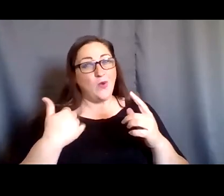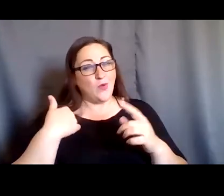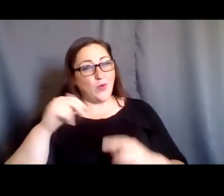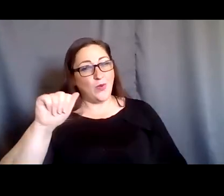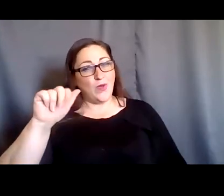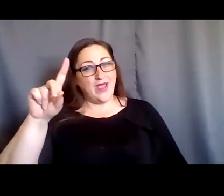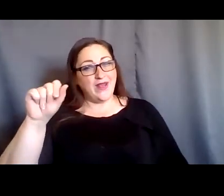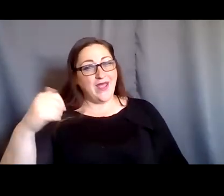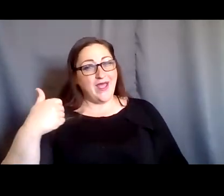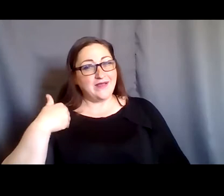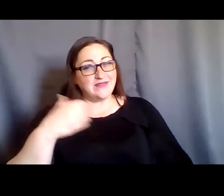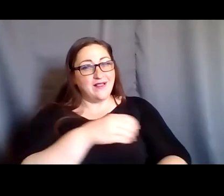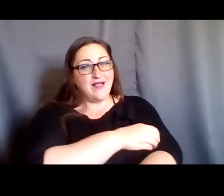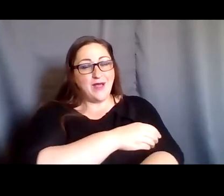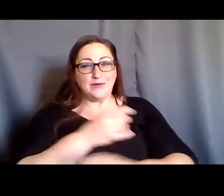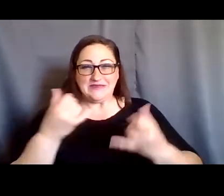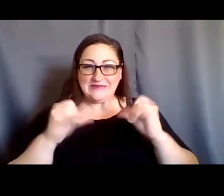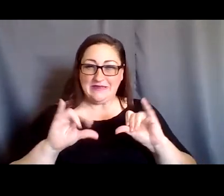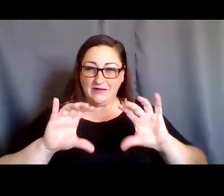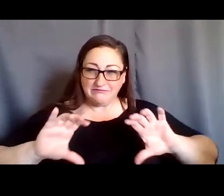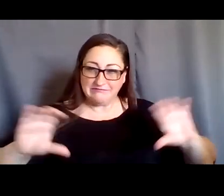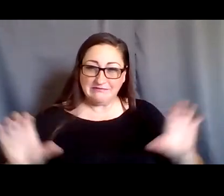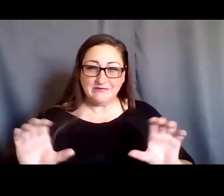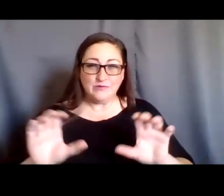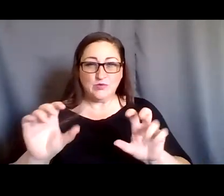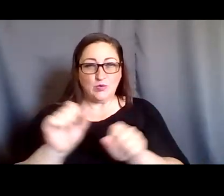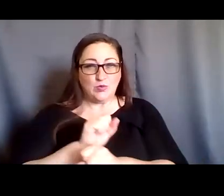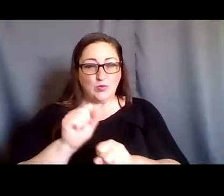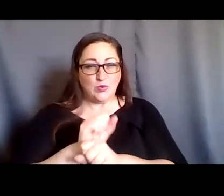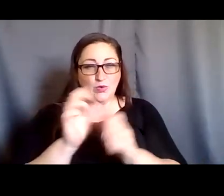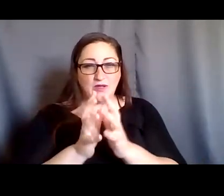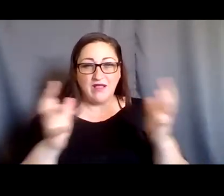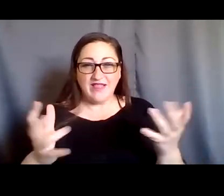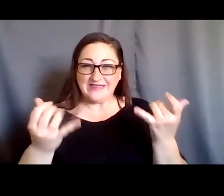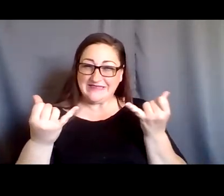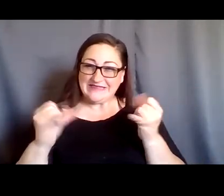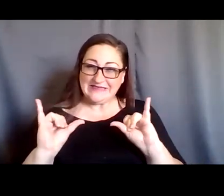the everyday stigma and discrimination that disabled people in this country face.